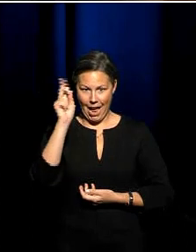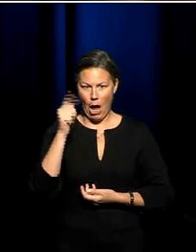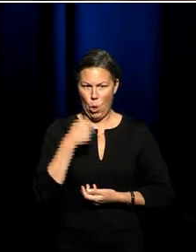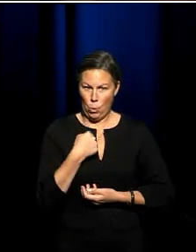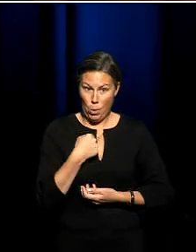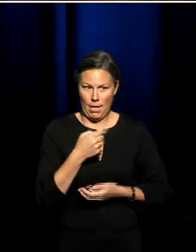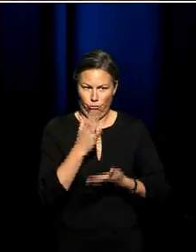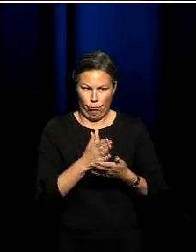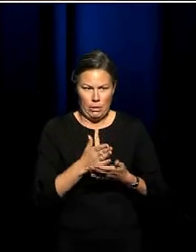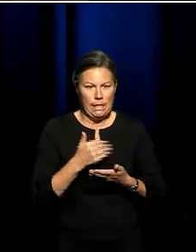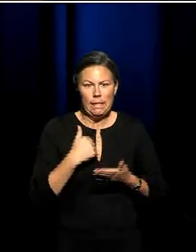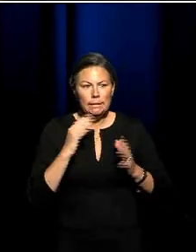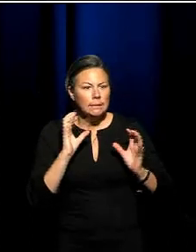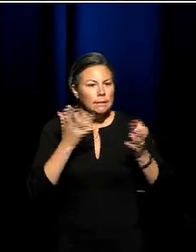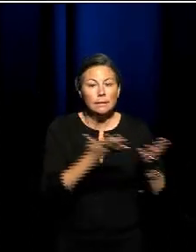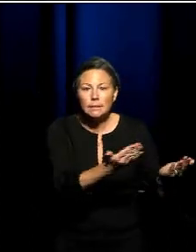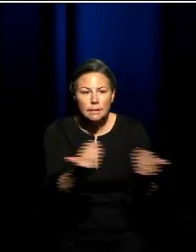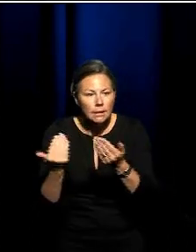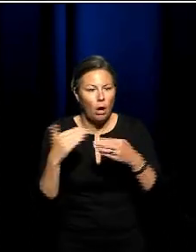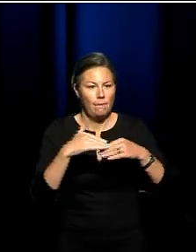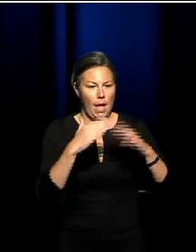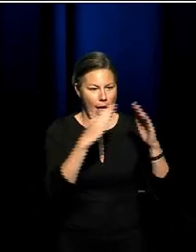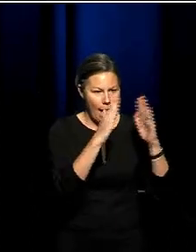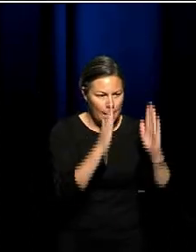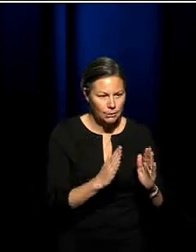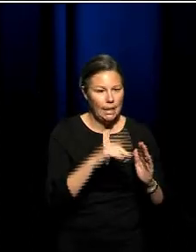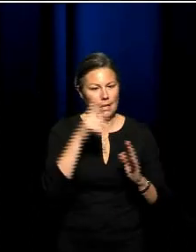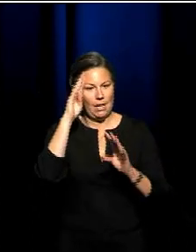education and housing and the specific matters I have just described.